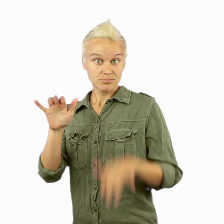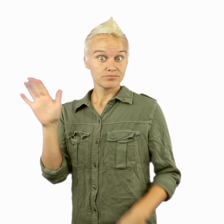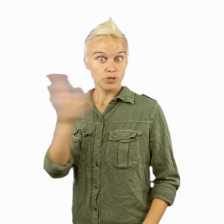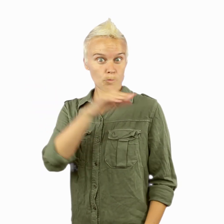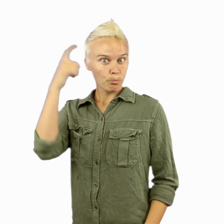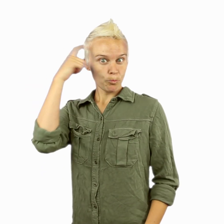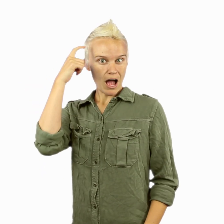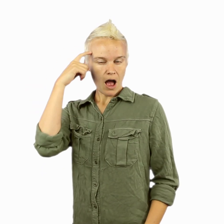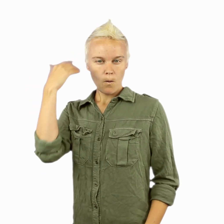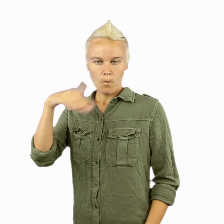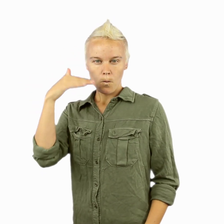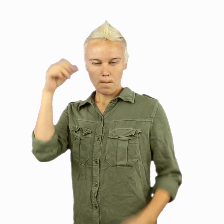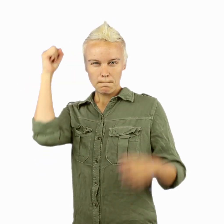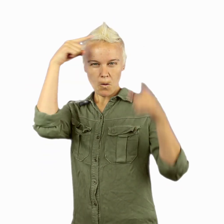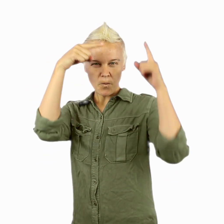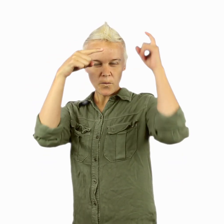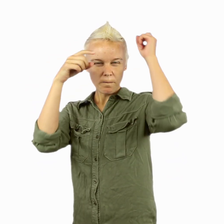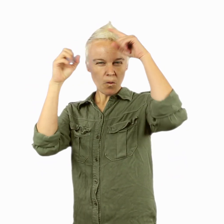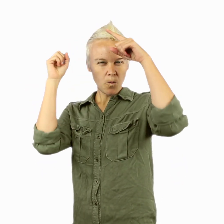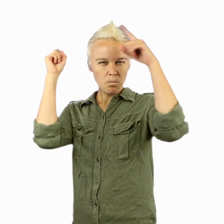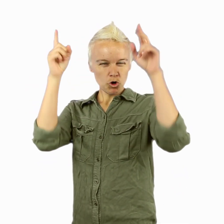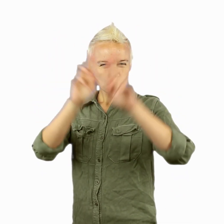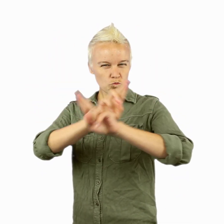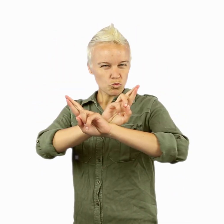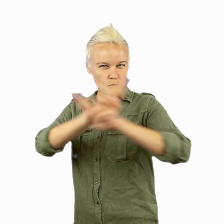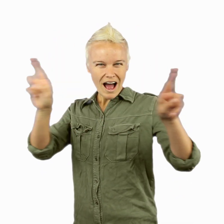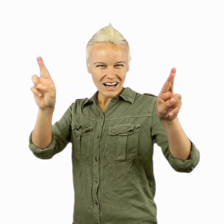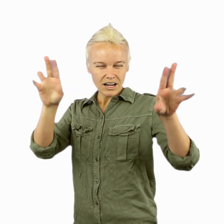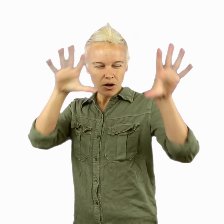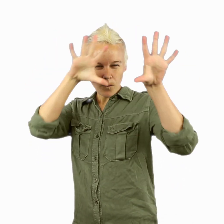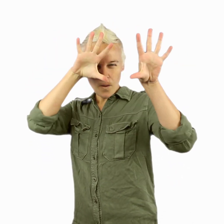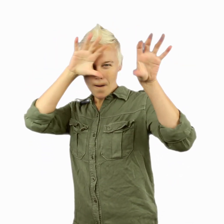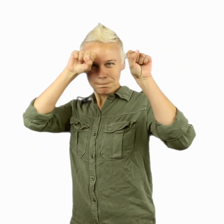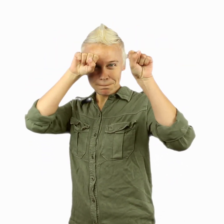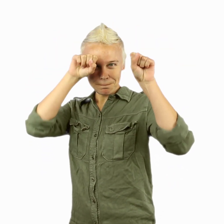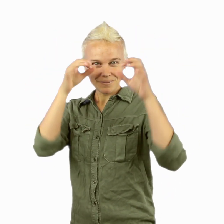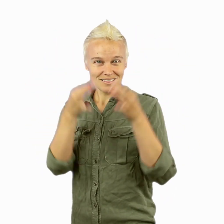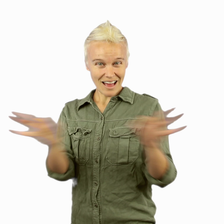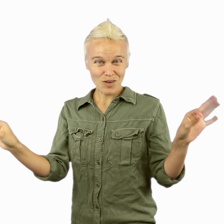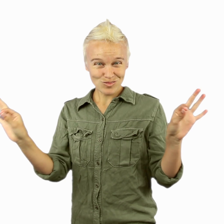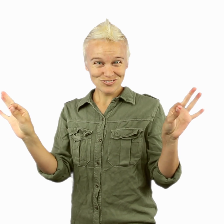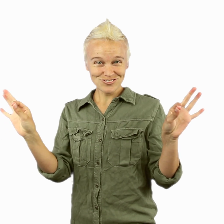Their brains are designed to take in this type of language, they're wired for it!